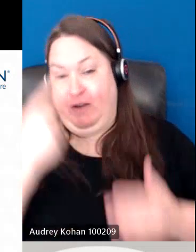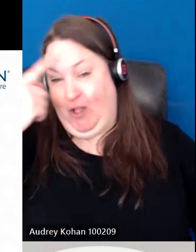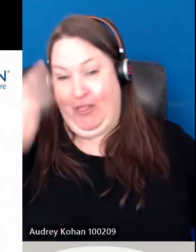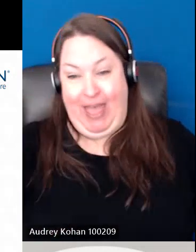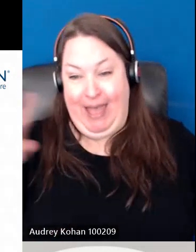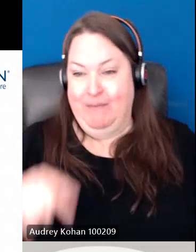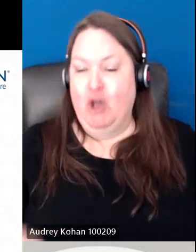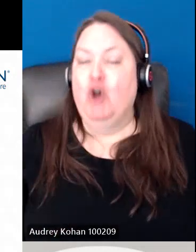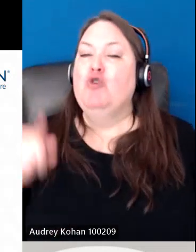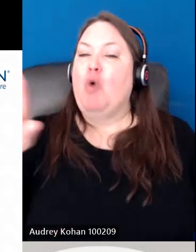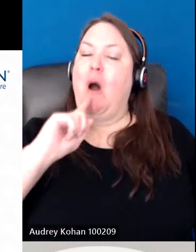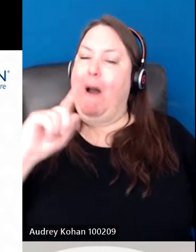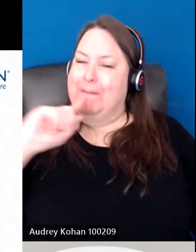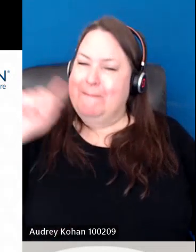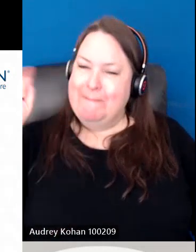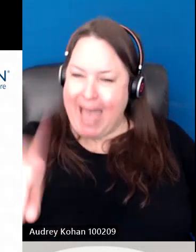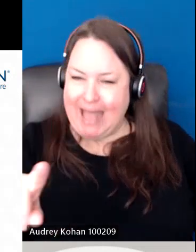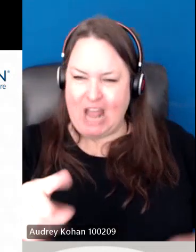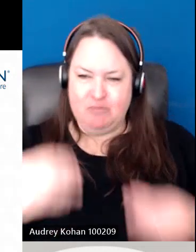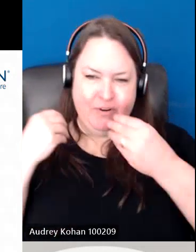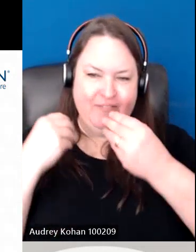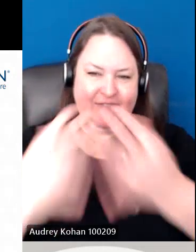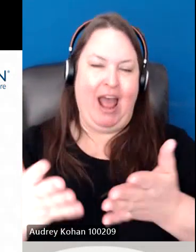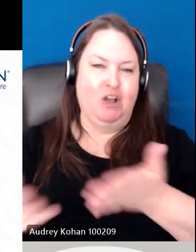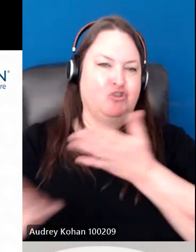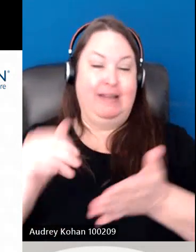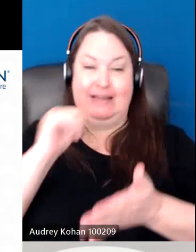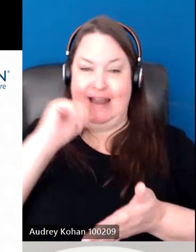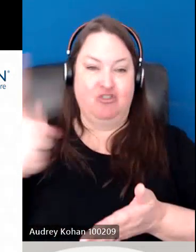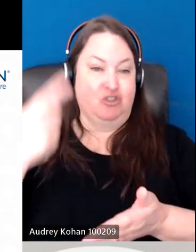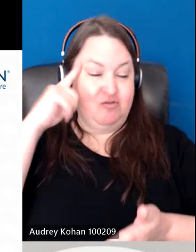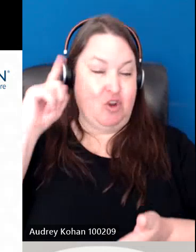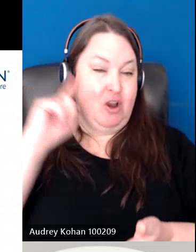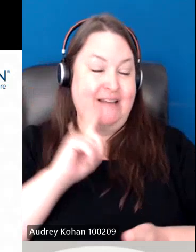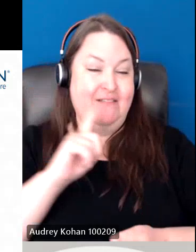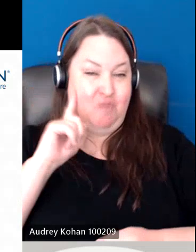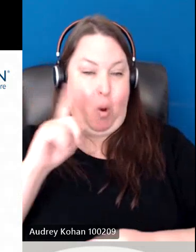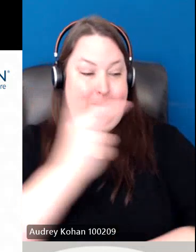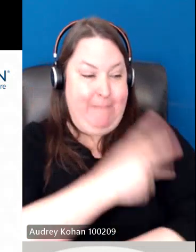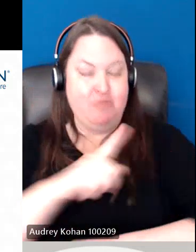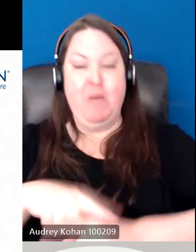mandated to provide these services not only for the patient but visitors companions family members